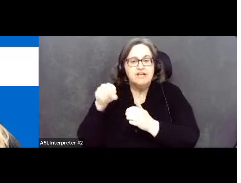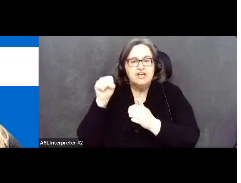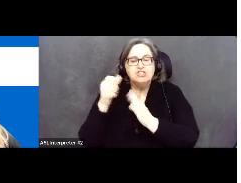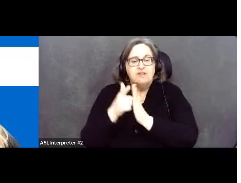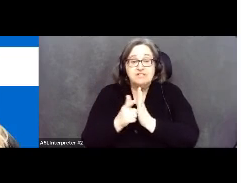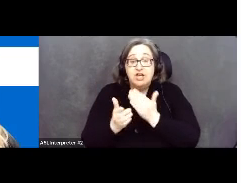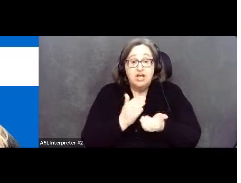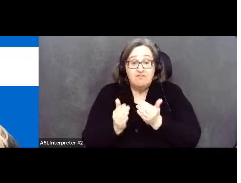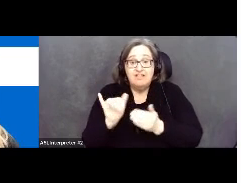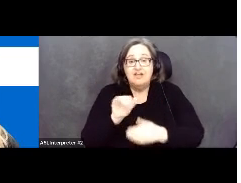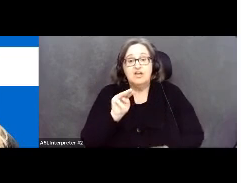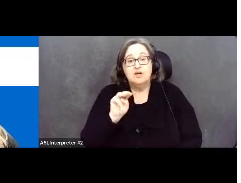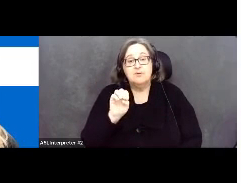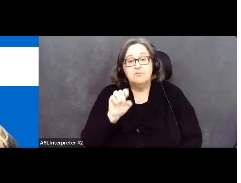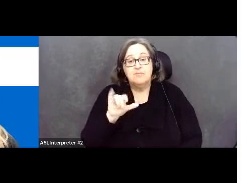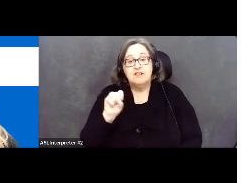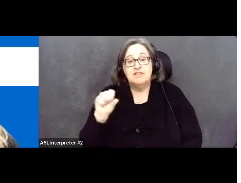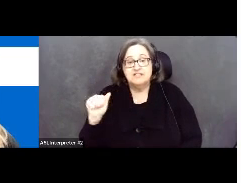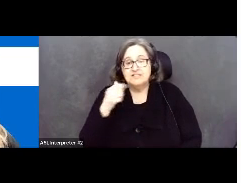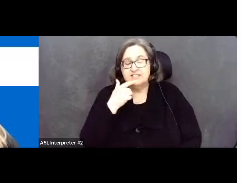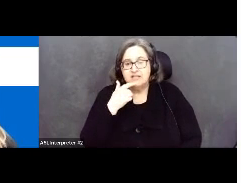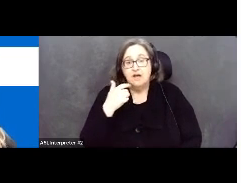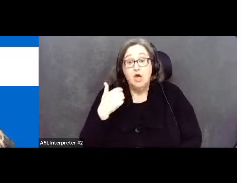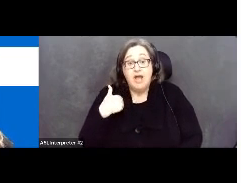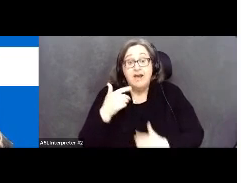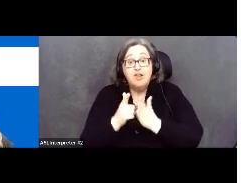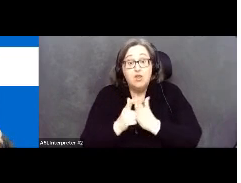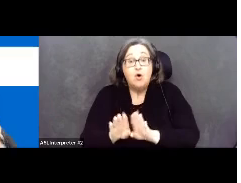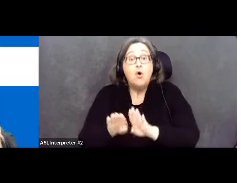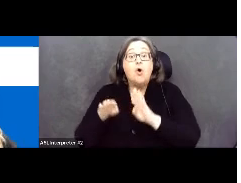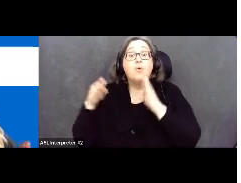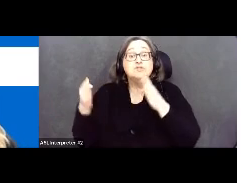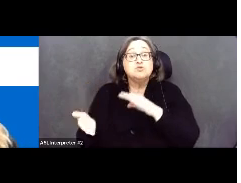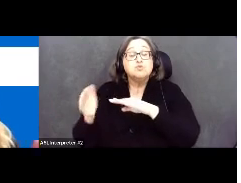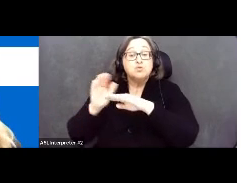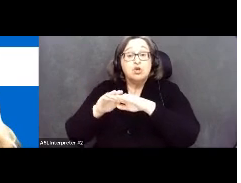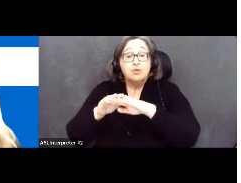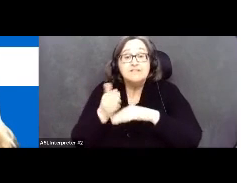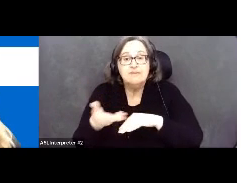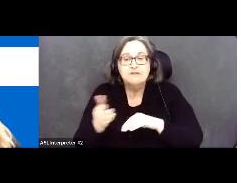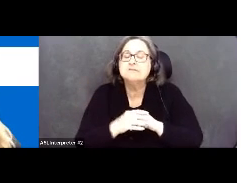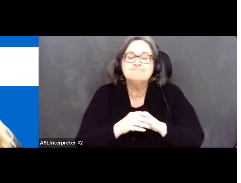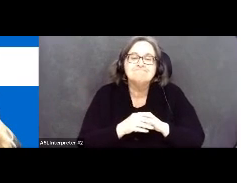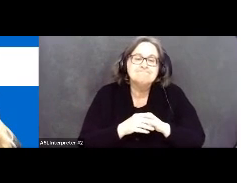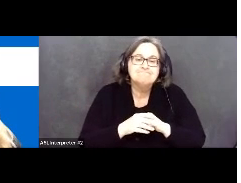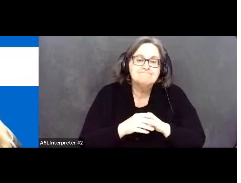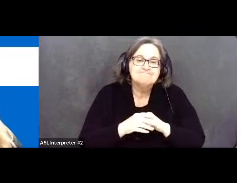Even though, as Melissa is saying, having a law does open the door to increase things, states